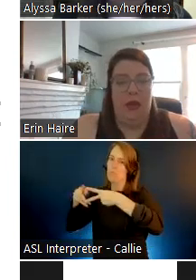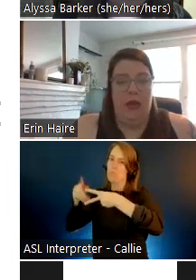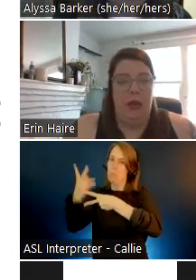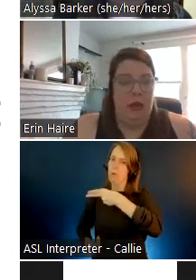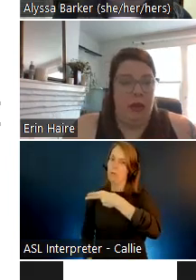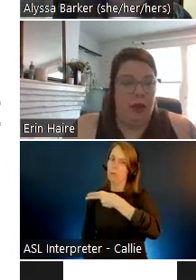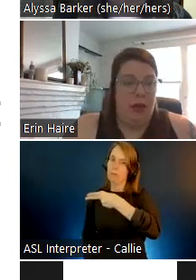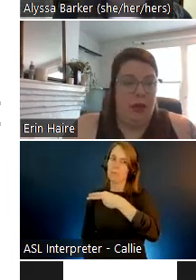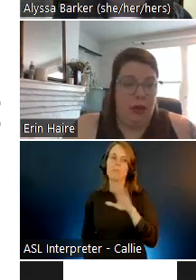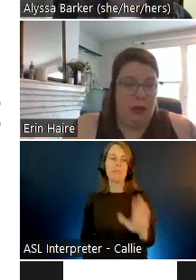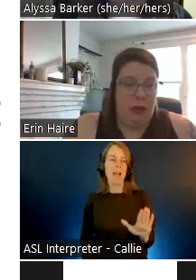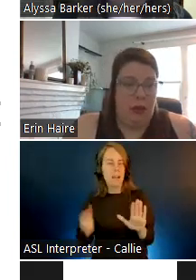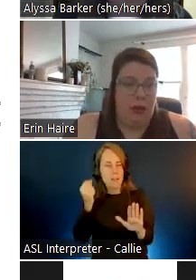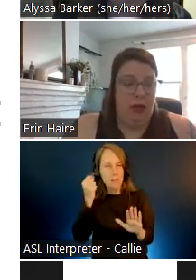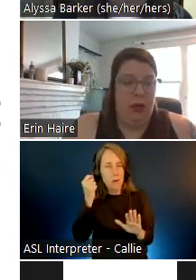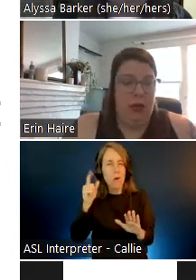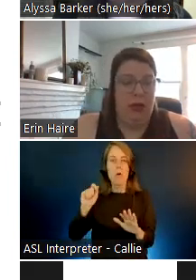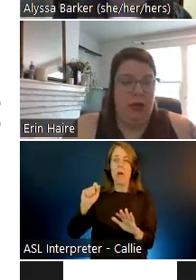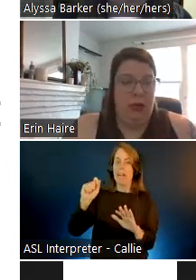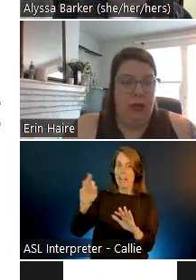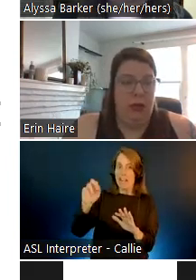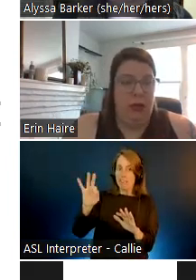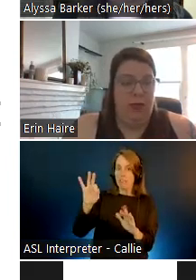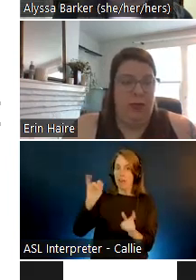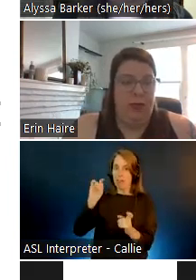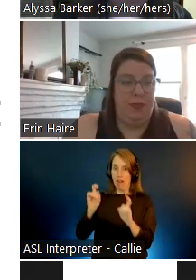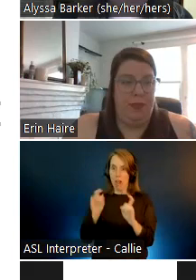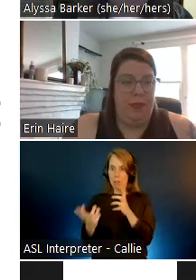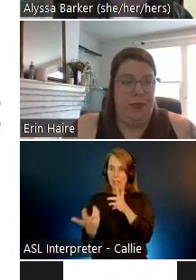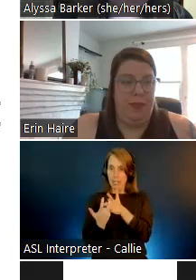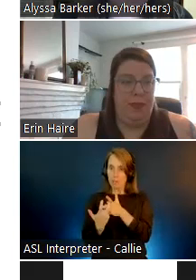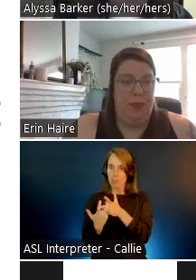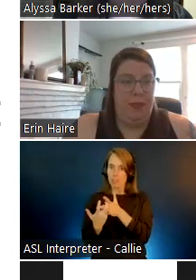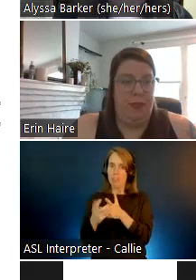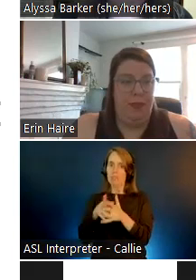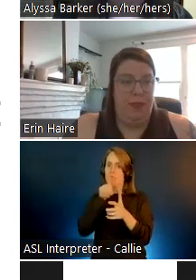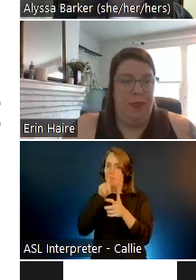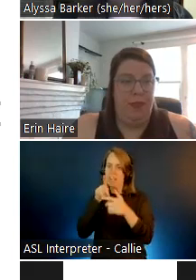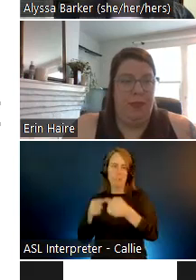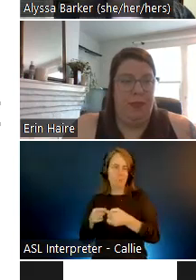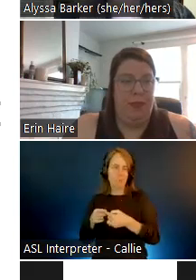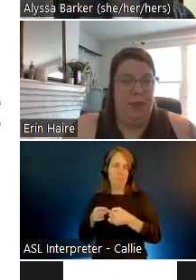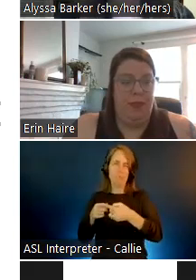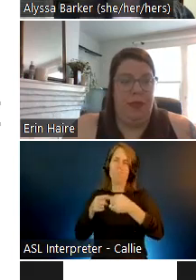both of those above criteria are true the housing provider must engage in a process to explore